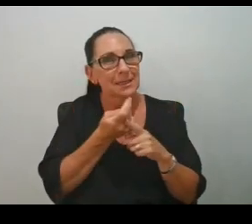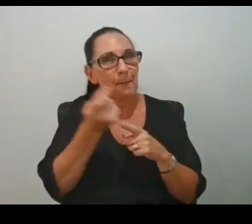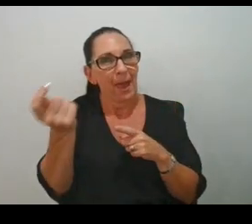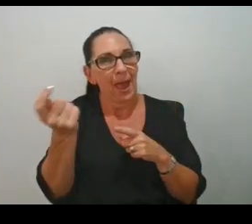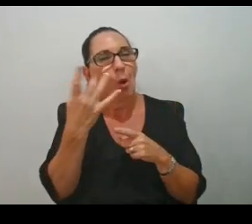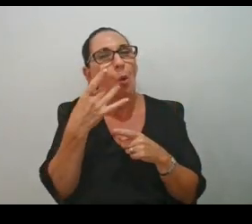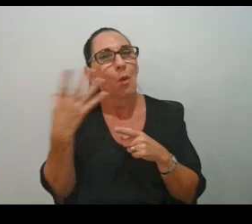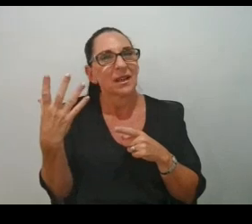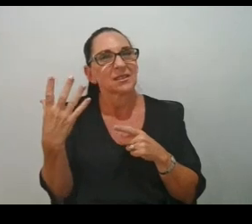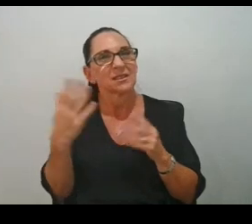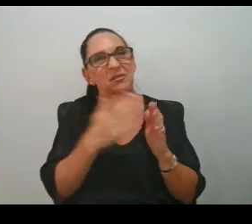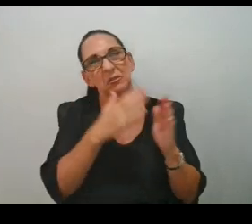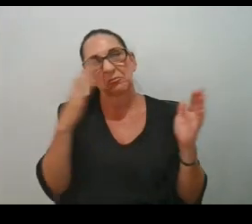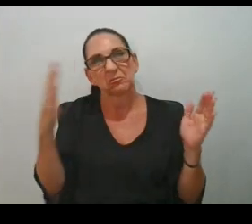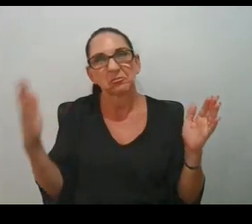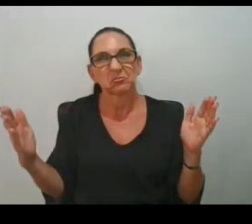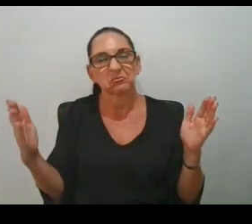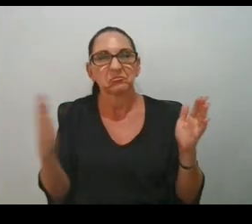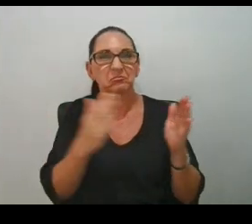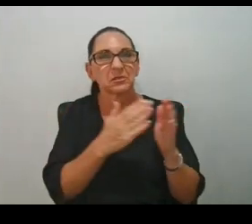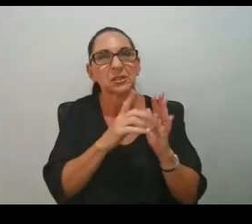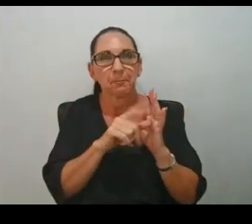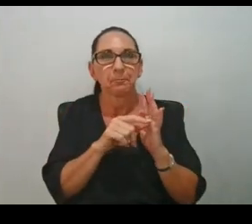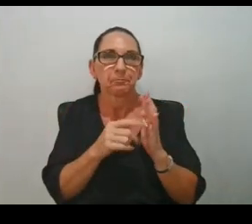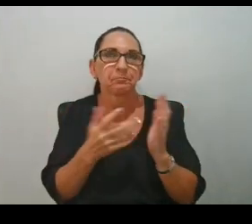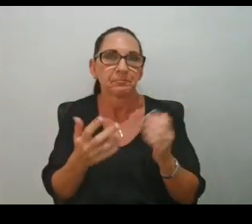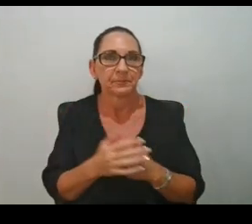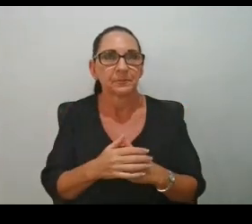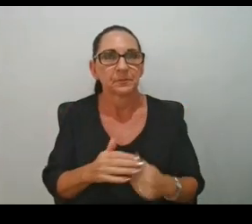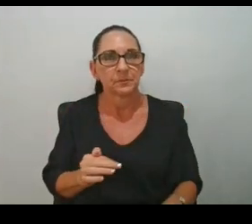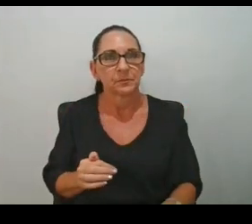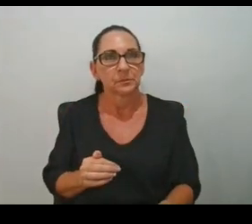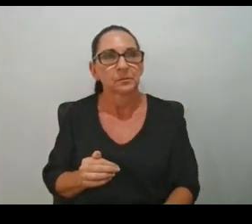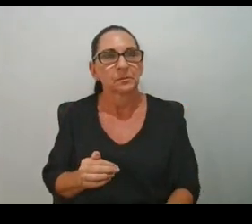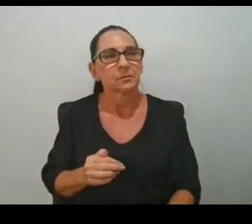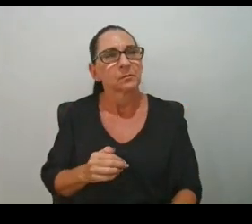over a period of time for the Cent but I'm and I'm not sure if the question is getting to that